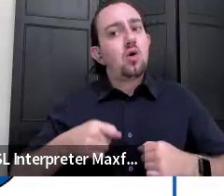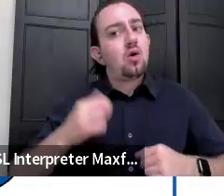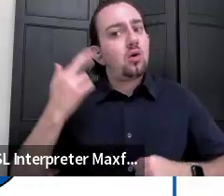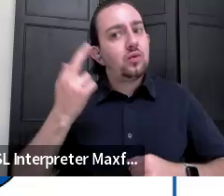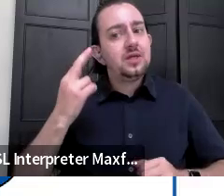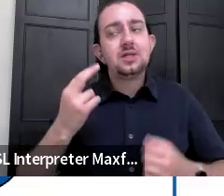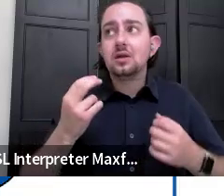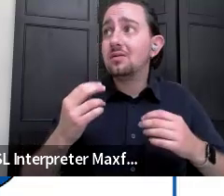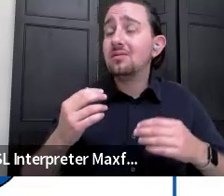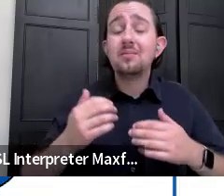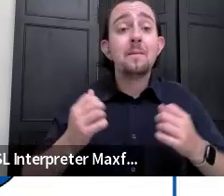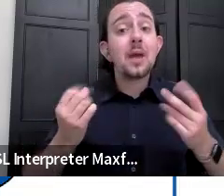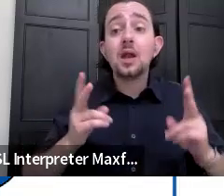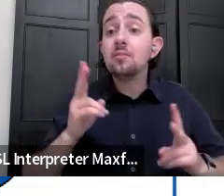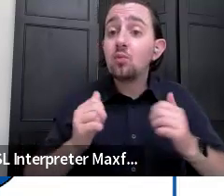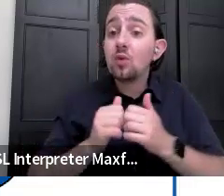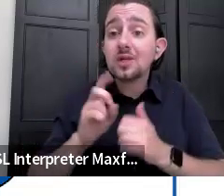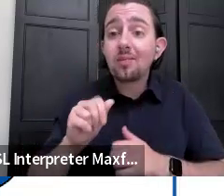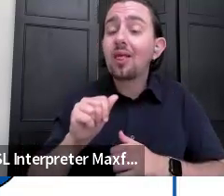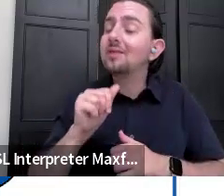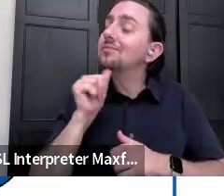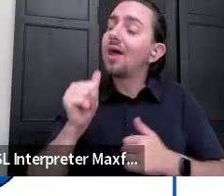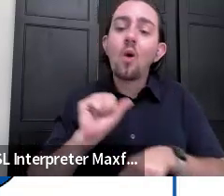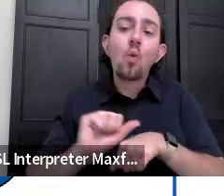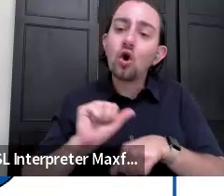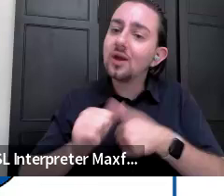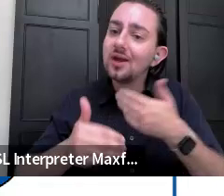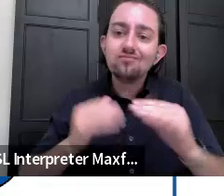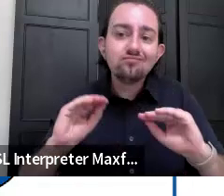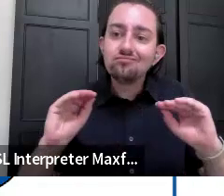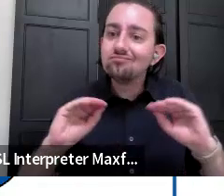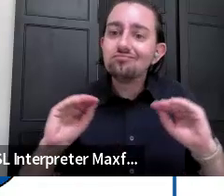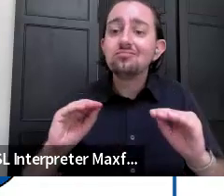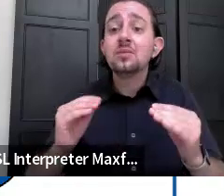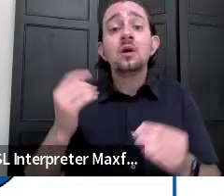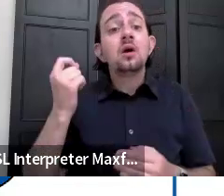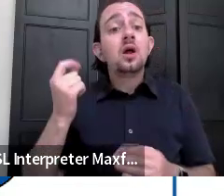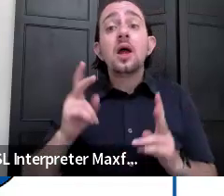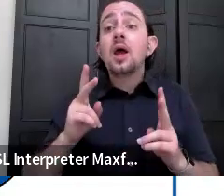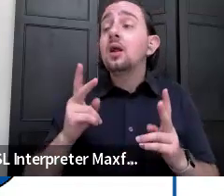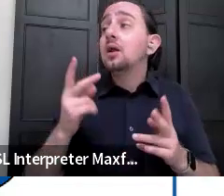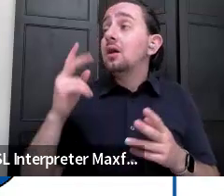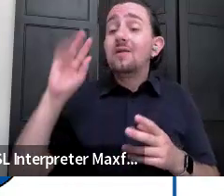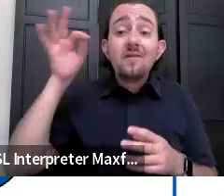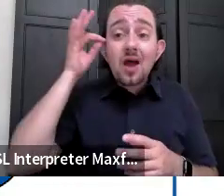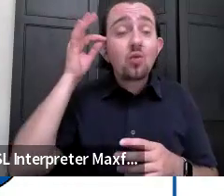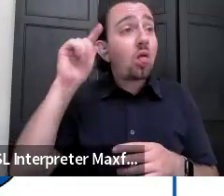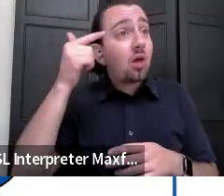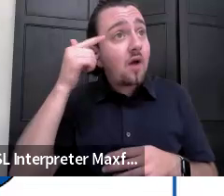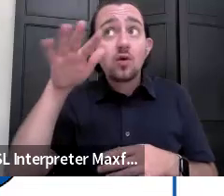Because I feel like there are a lot of employers out there, whether they are Government employers or private business employers or private